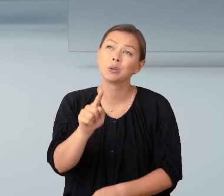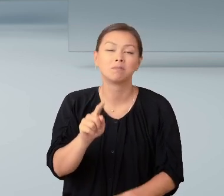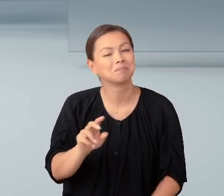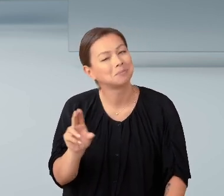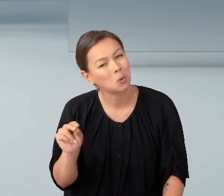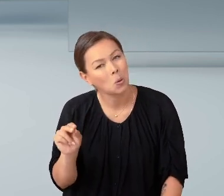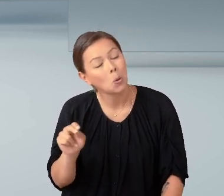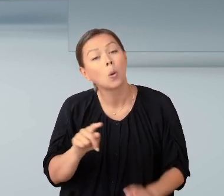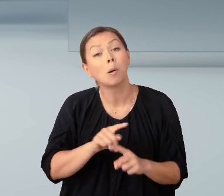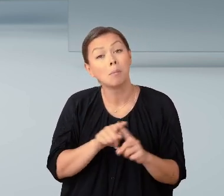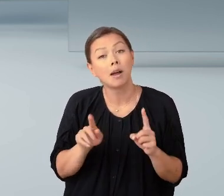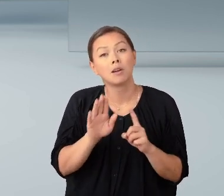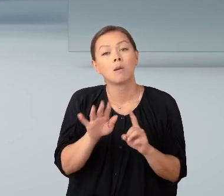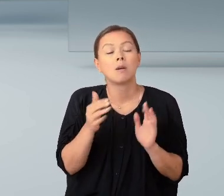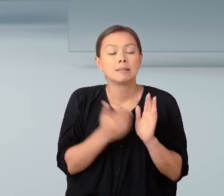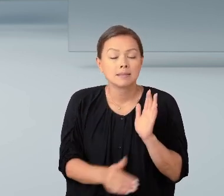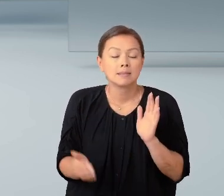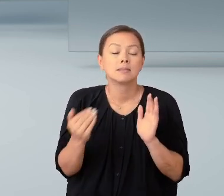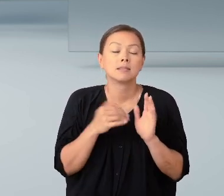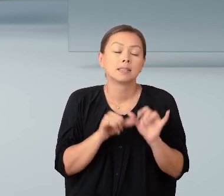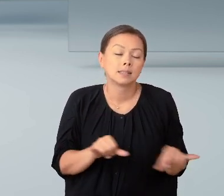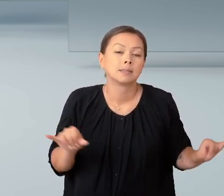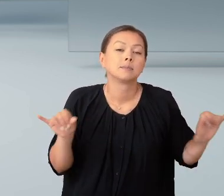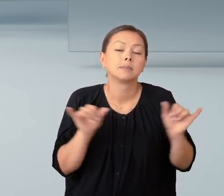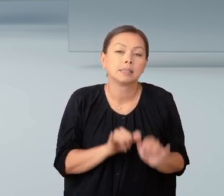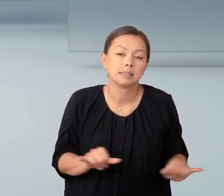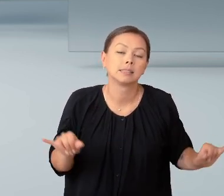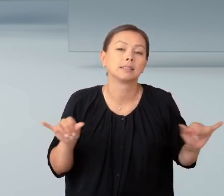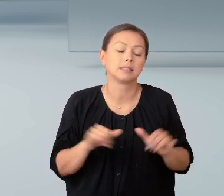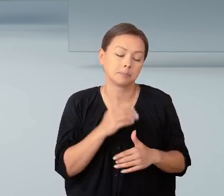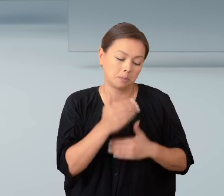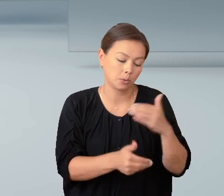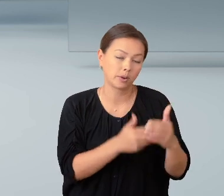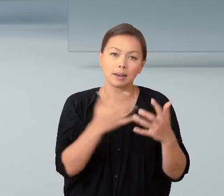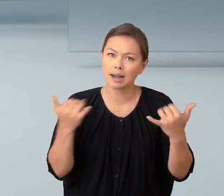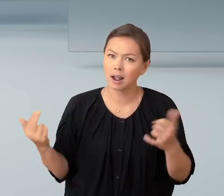processes. Use next-generation AI and automated workflows to